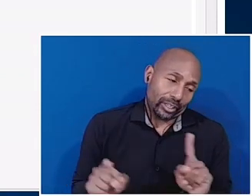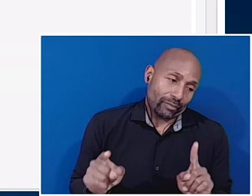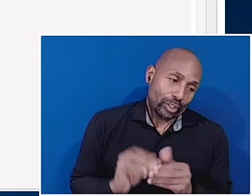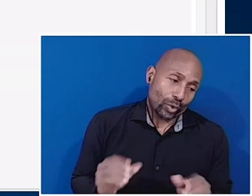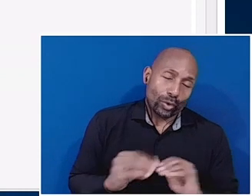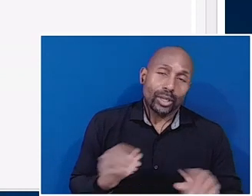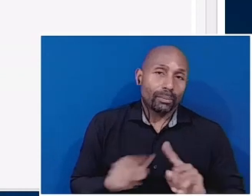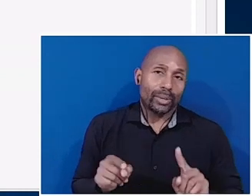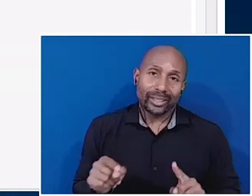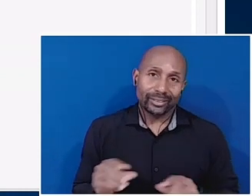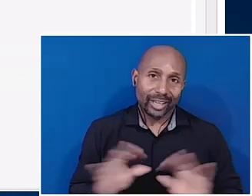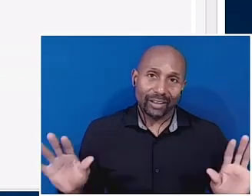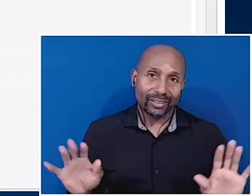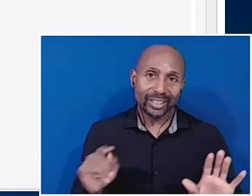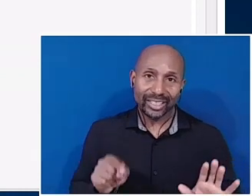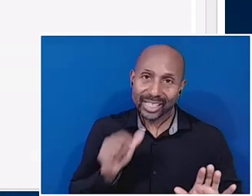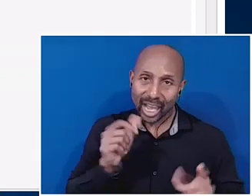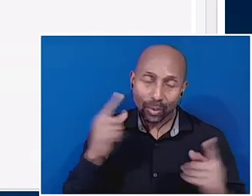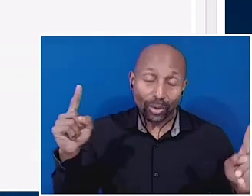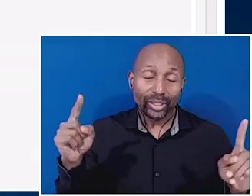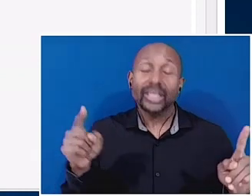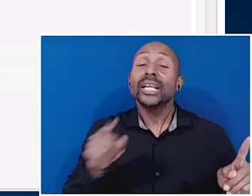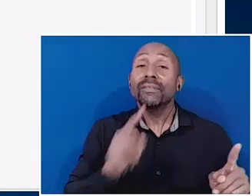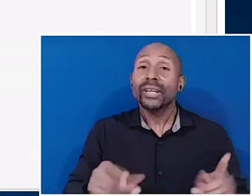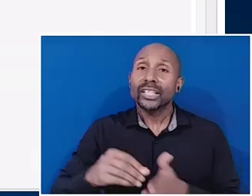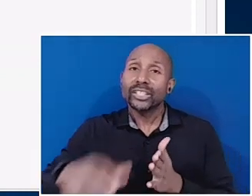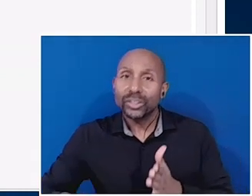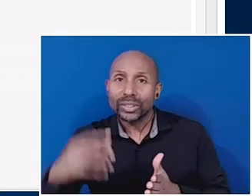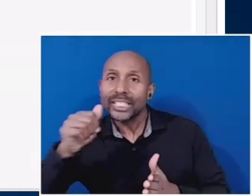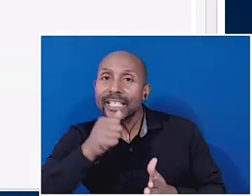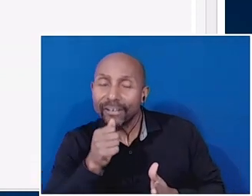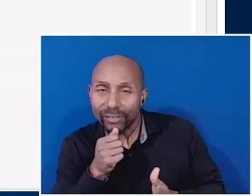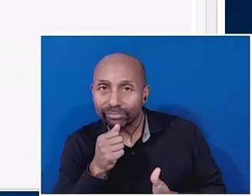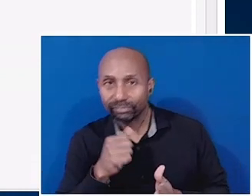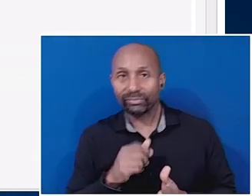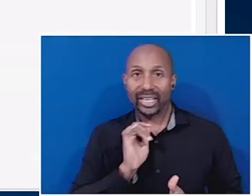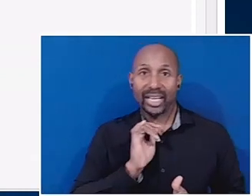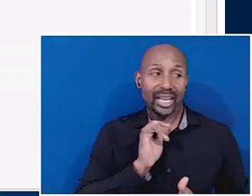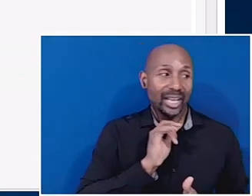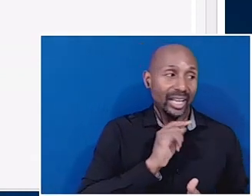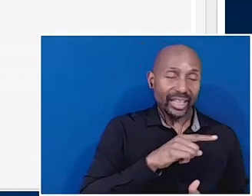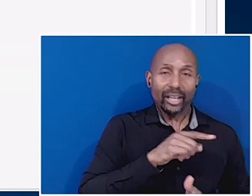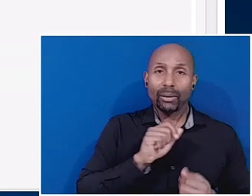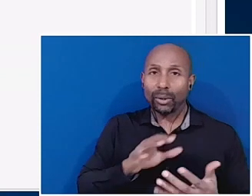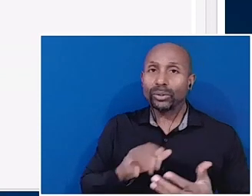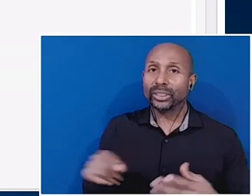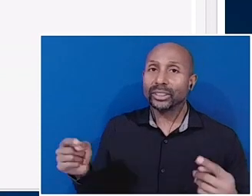It's harming students. And so, I strongly disagree with the notion that adding more